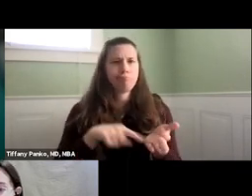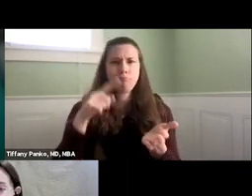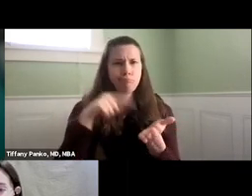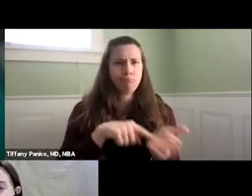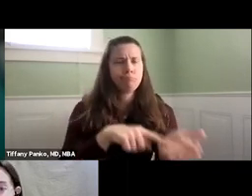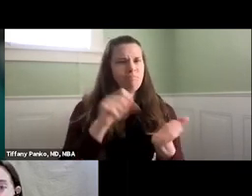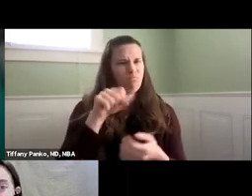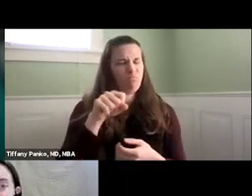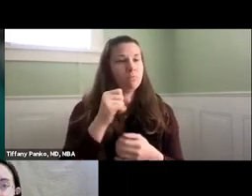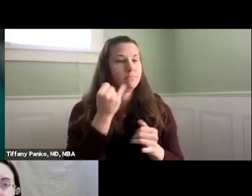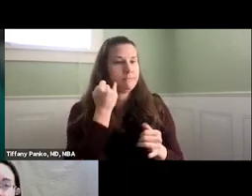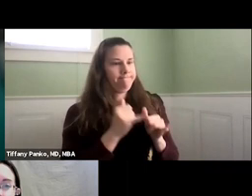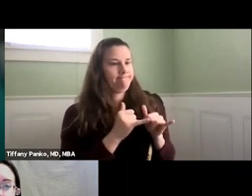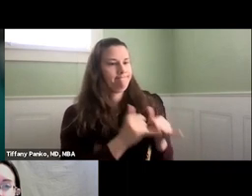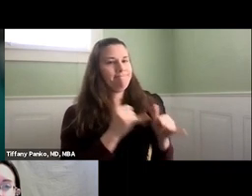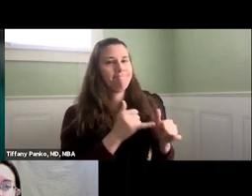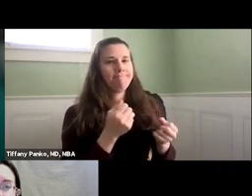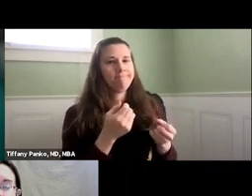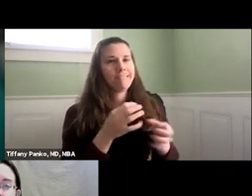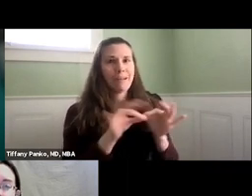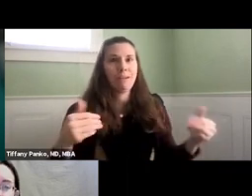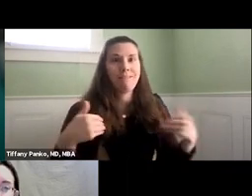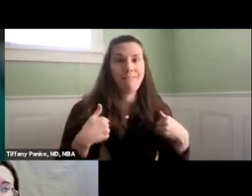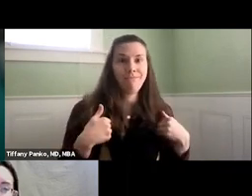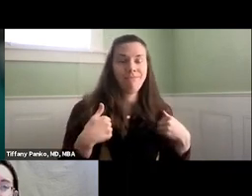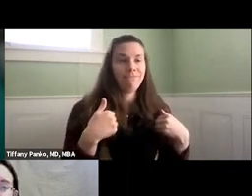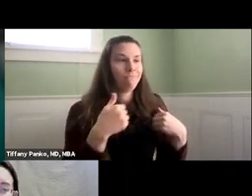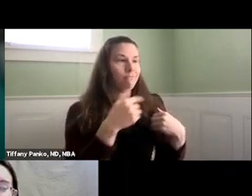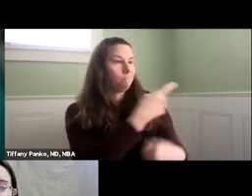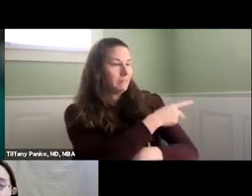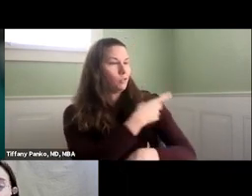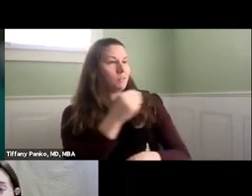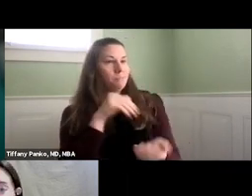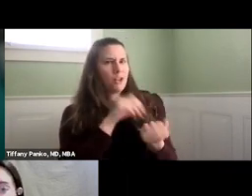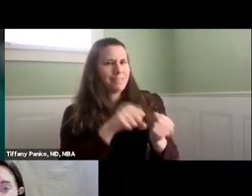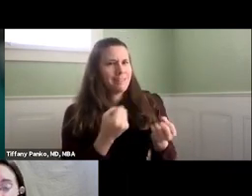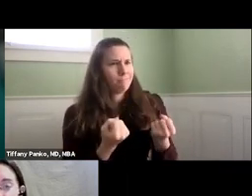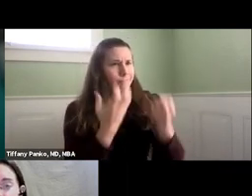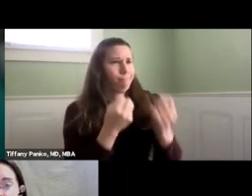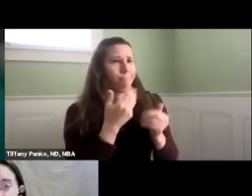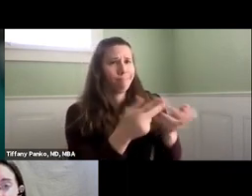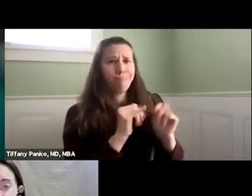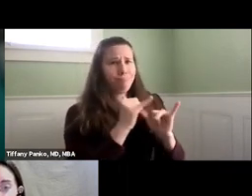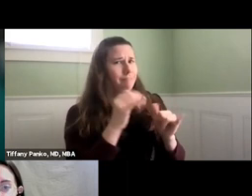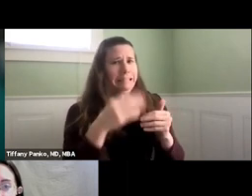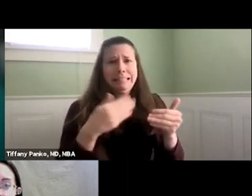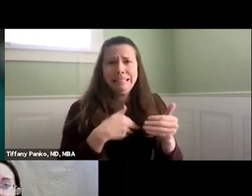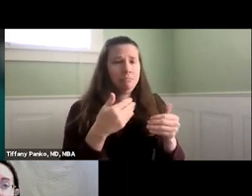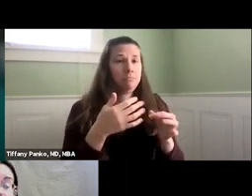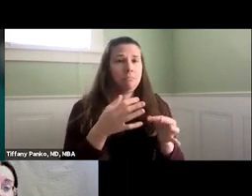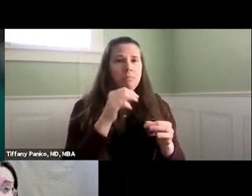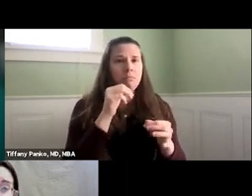well. Researchers have found if there is concordance between patient and provider, for example